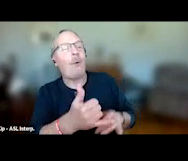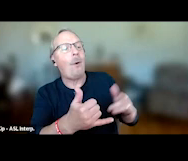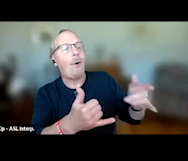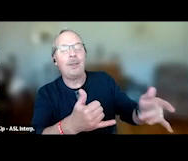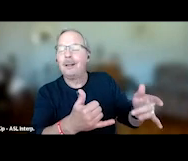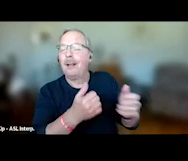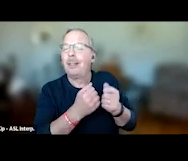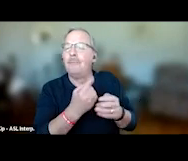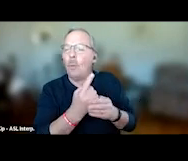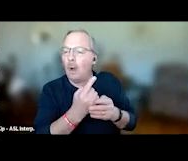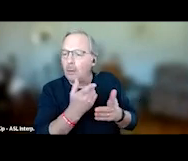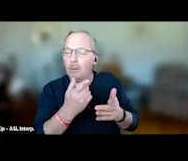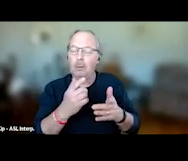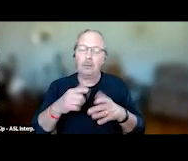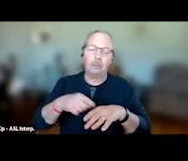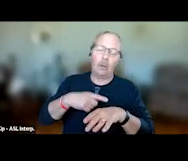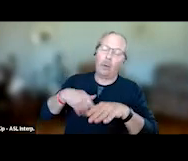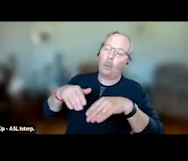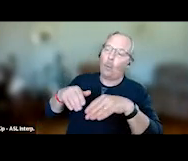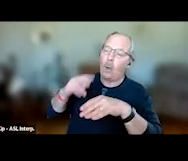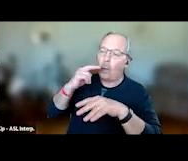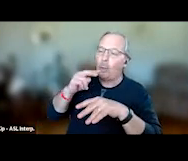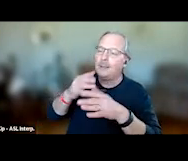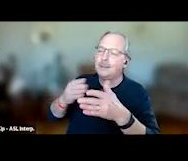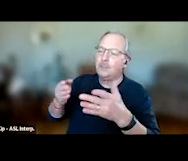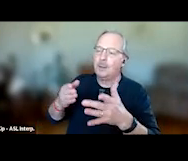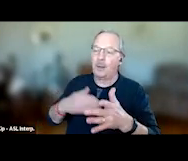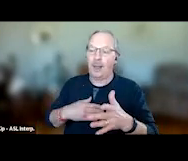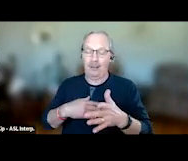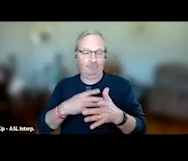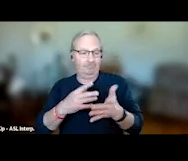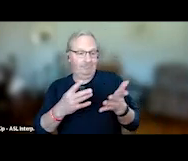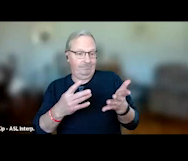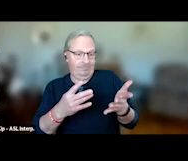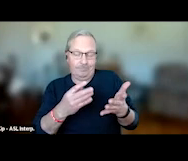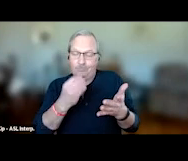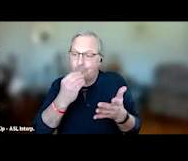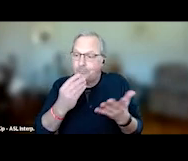booking something that you like or having a good meal. B is building mastery.